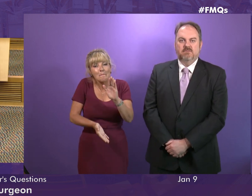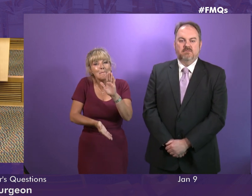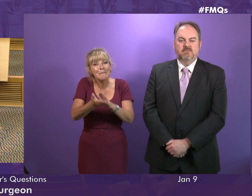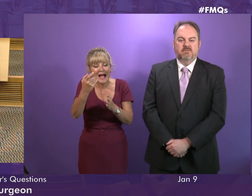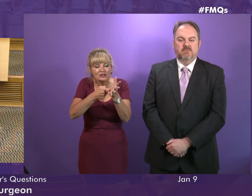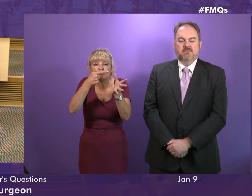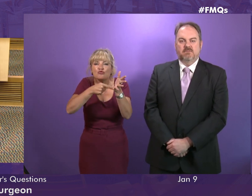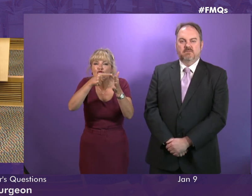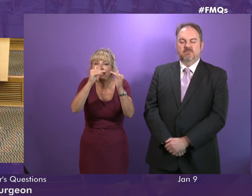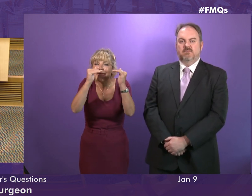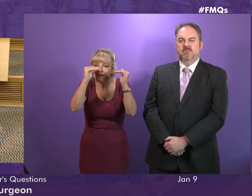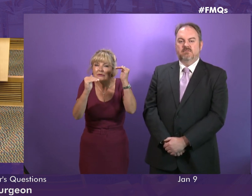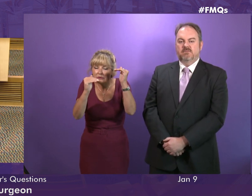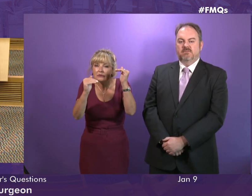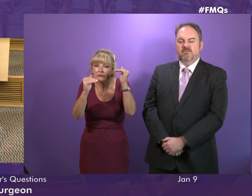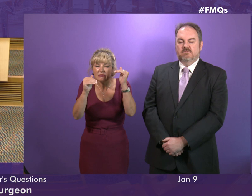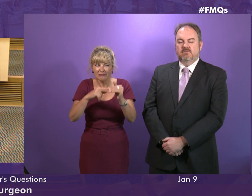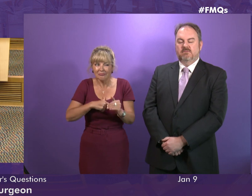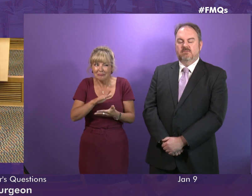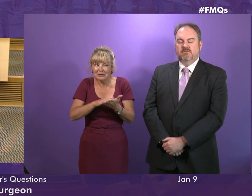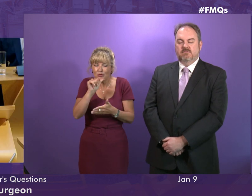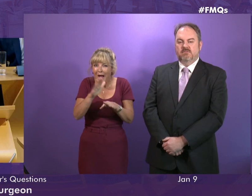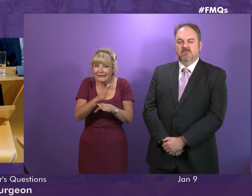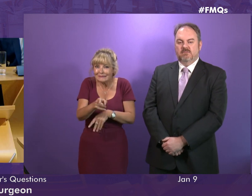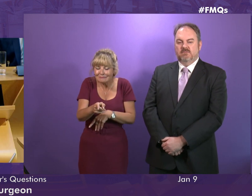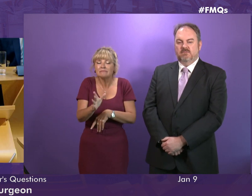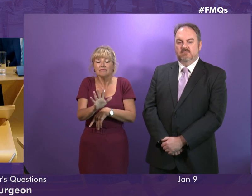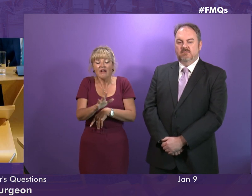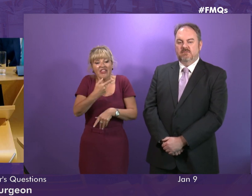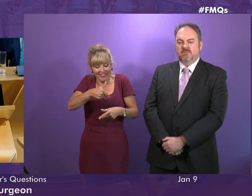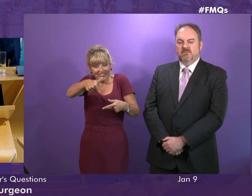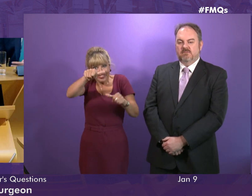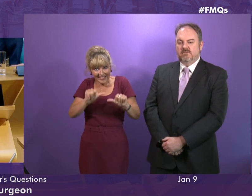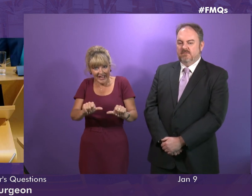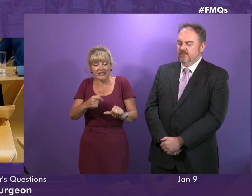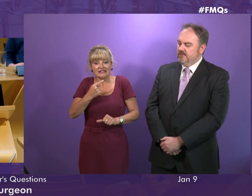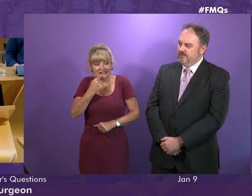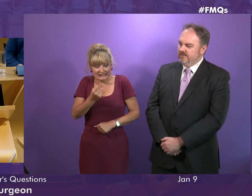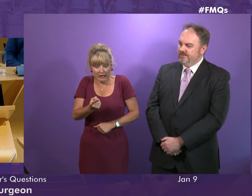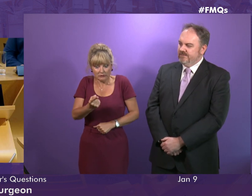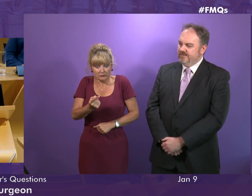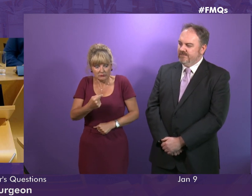Jackson Carlaw then said that, having denied that fact, the Deputy First Minister somehow